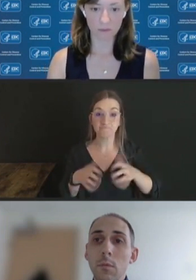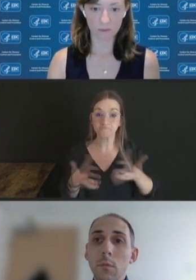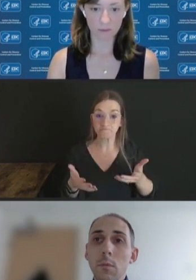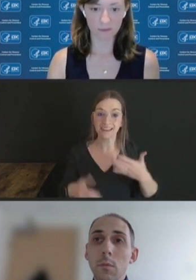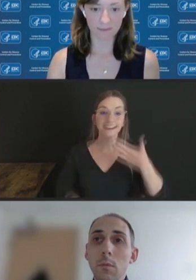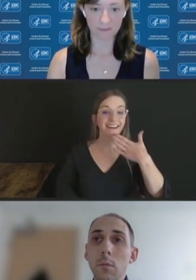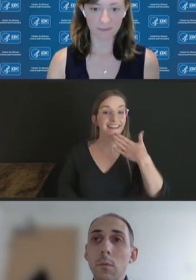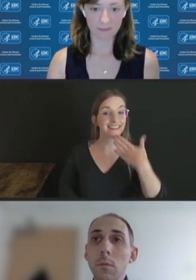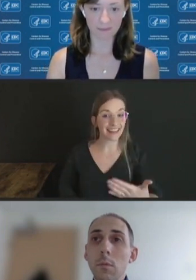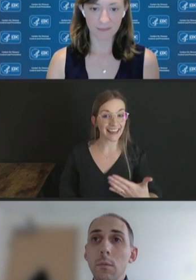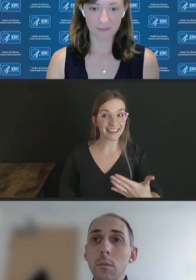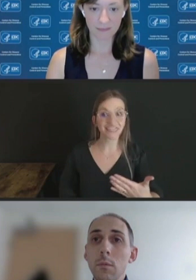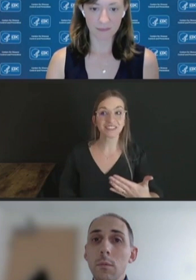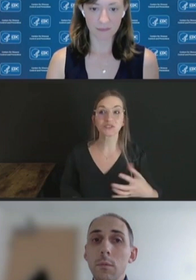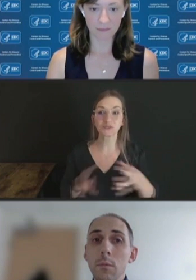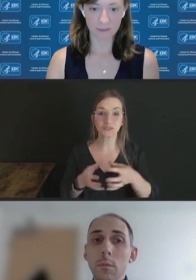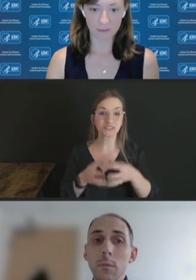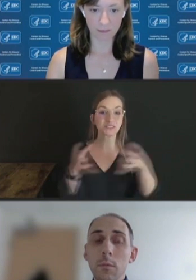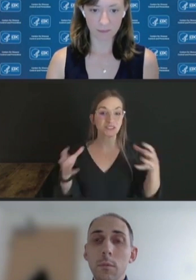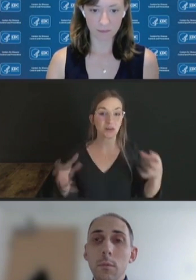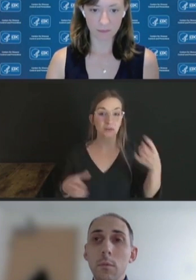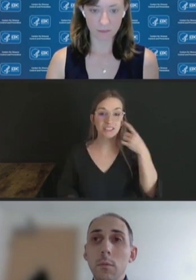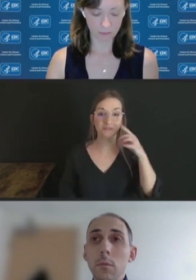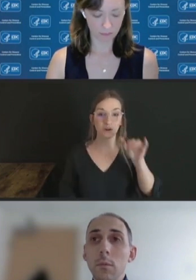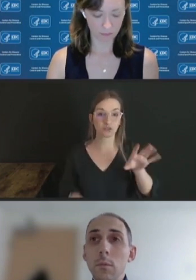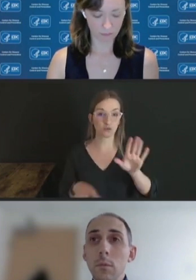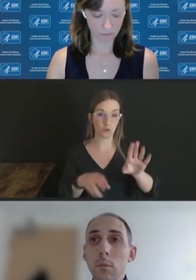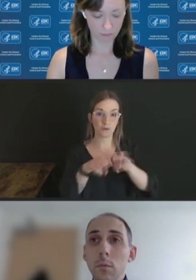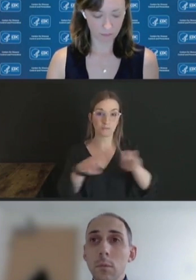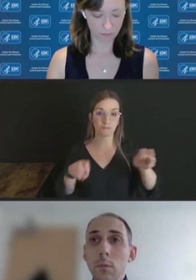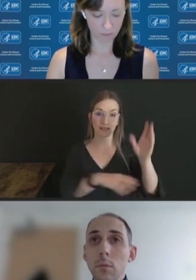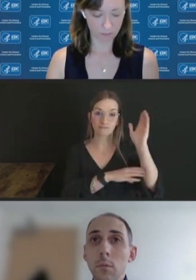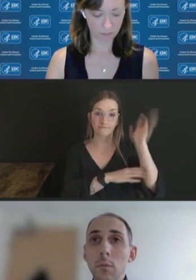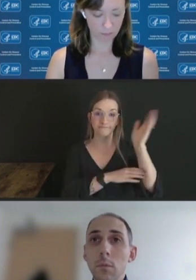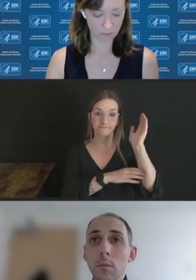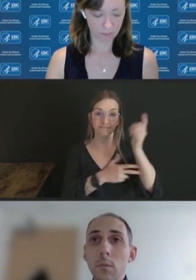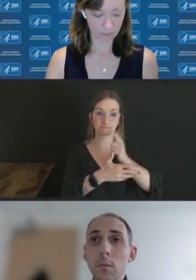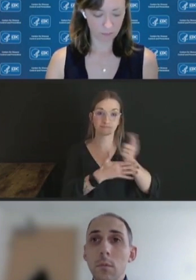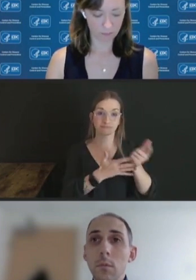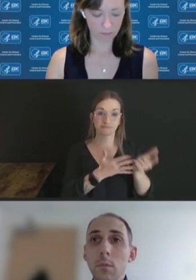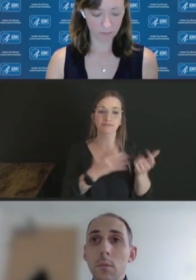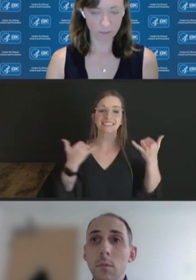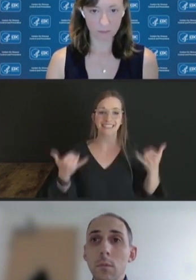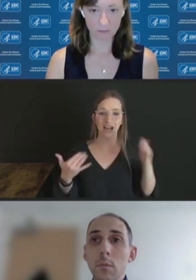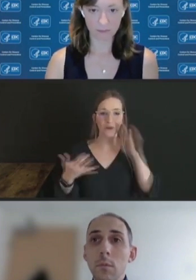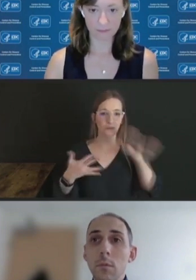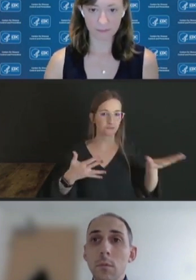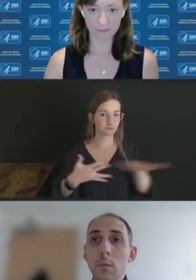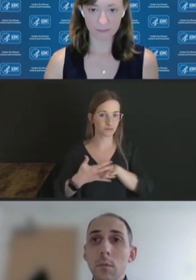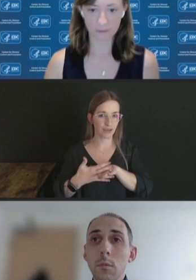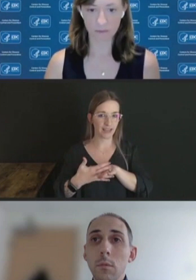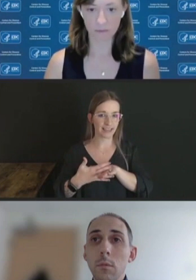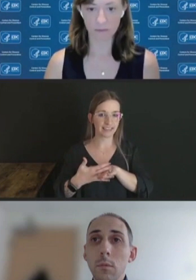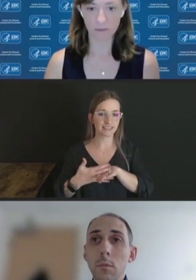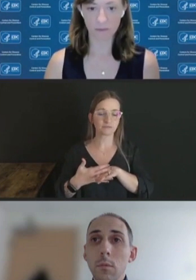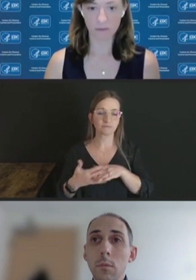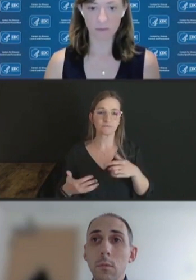Well, thank you all very much for the panel, and we'll now go to break. I have now 10:48.